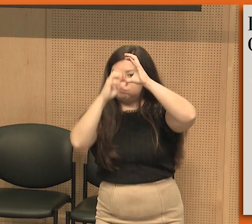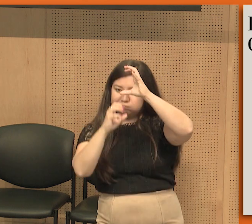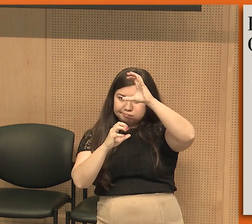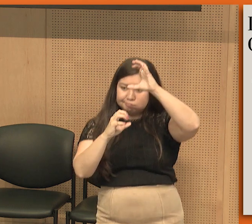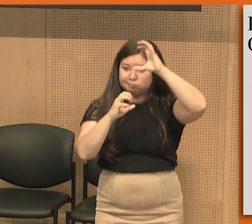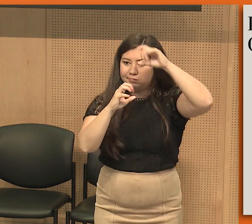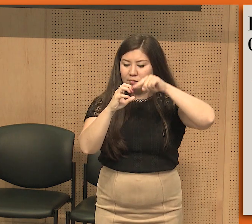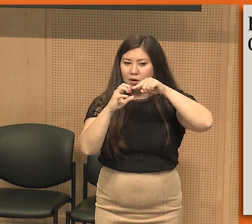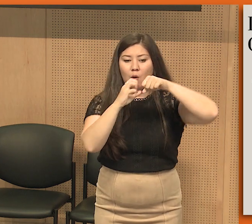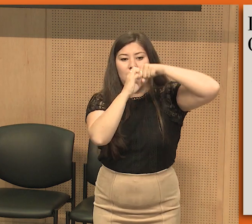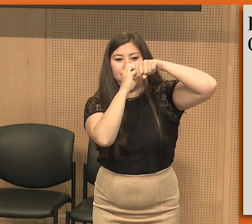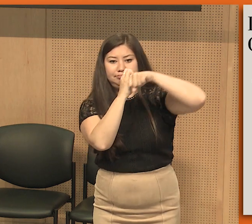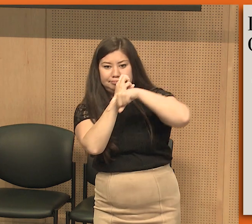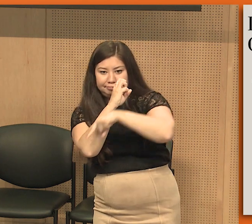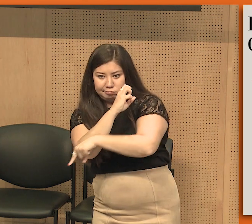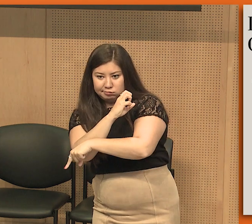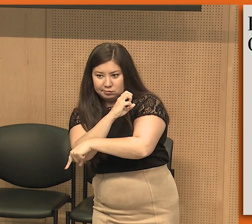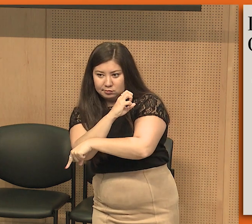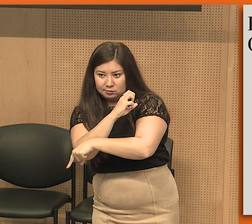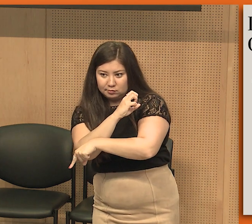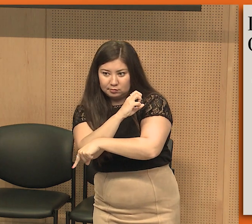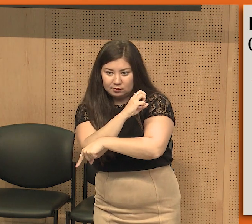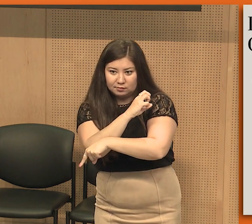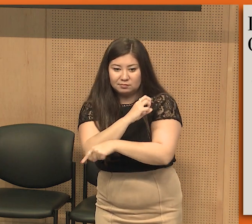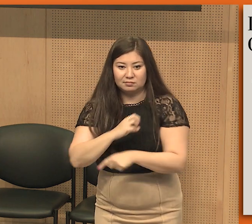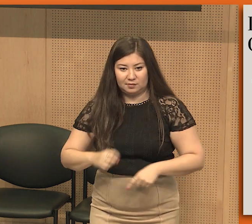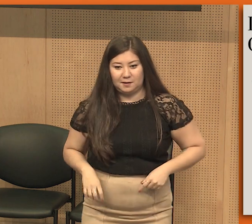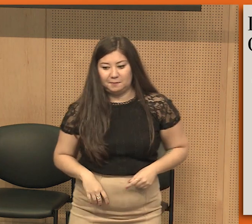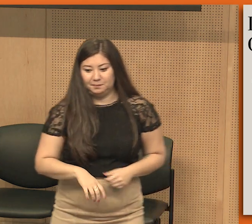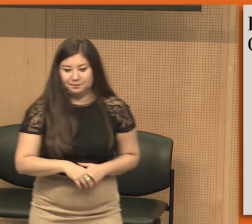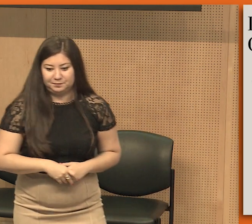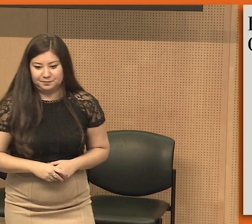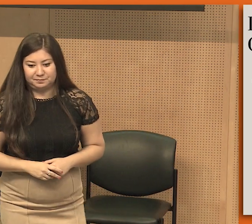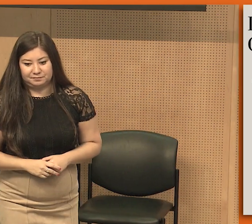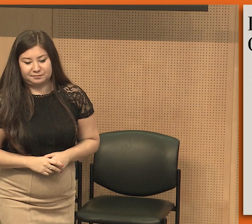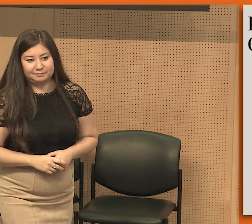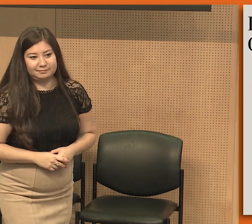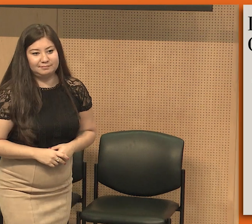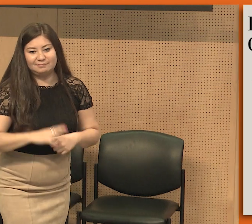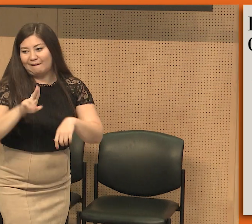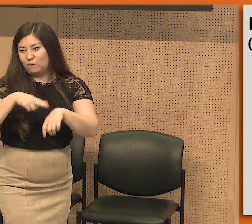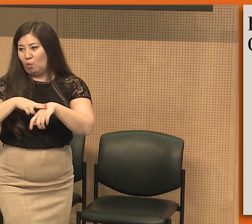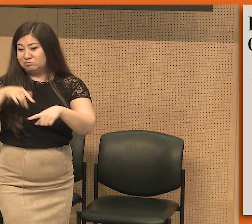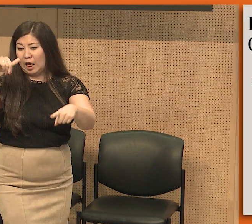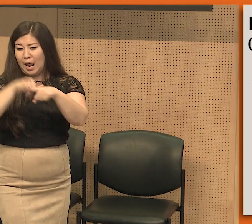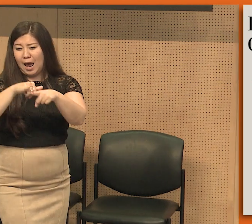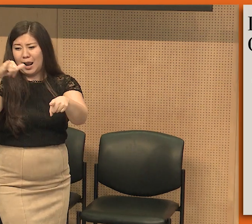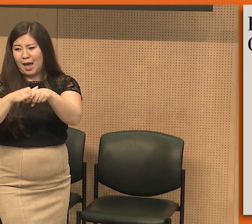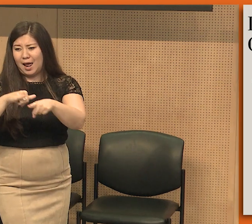externally and internally and how the transmission happens within the cells,